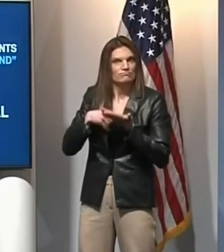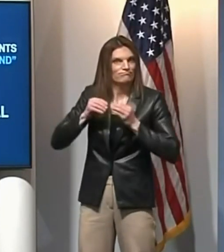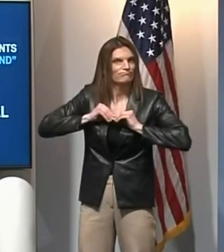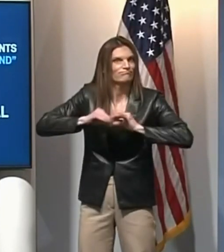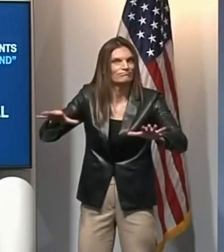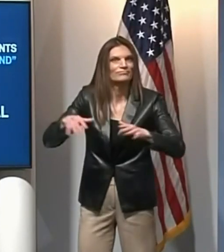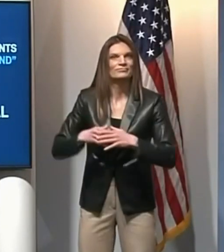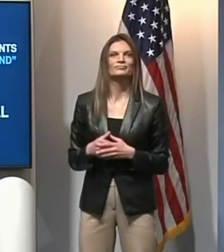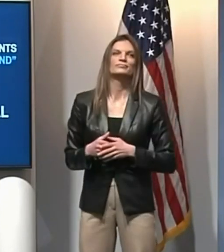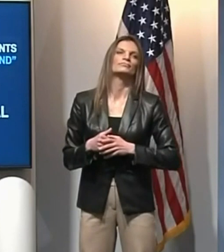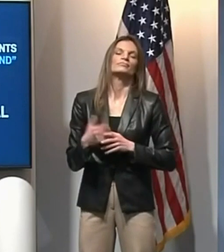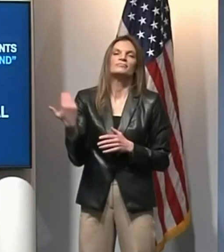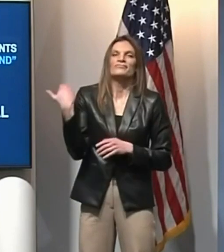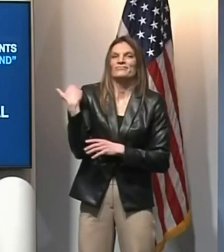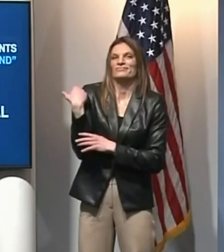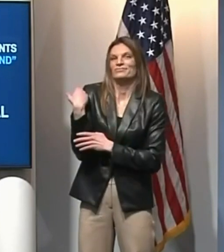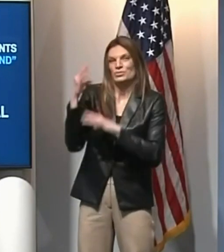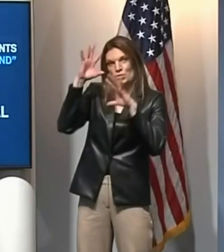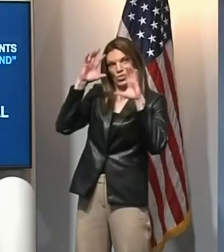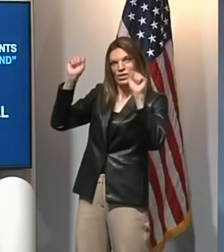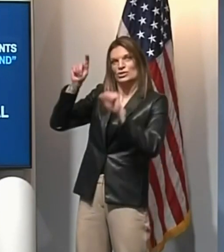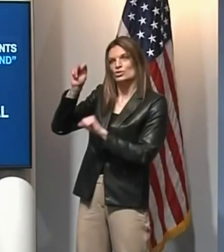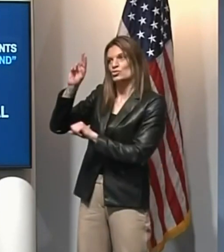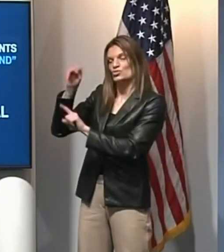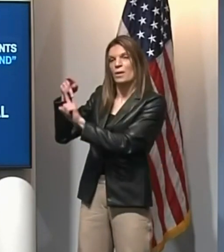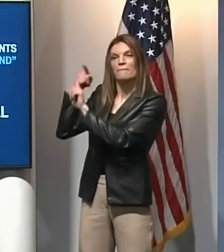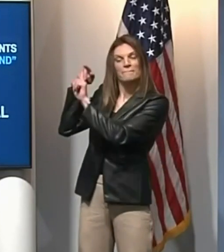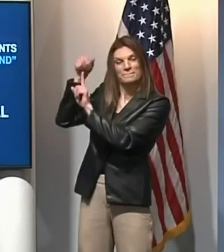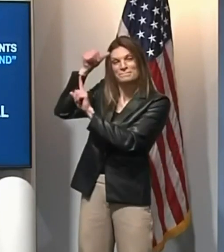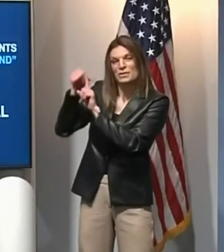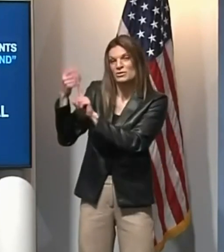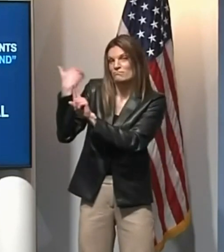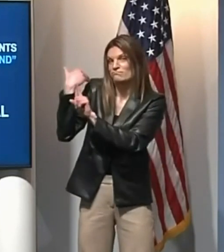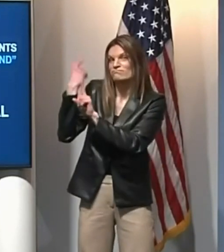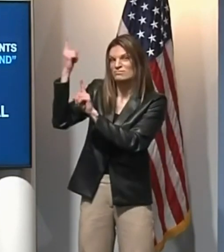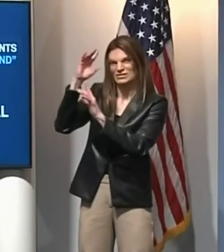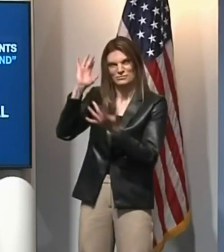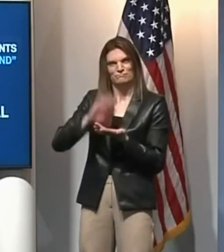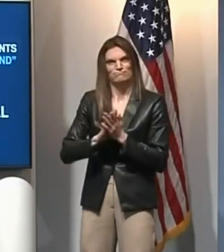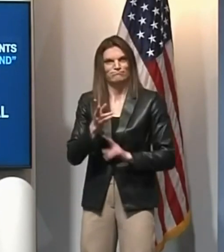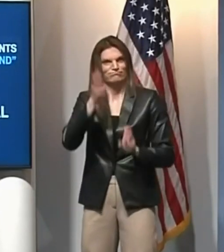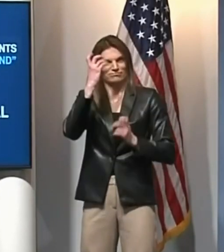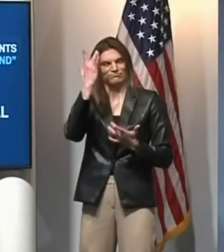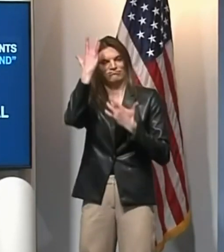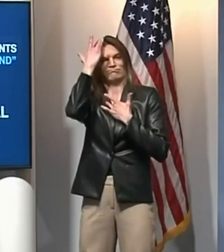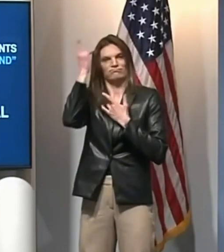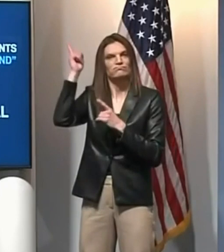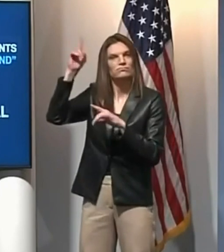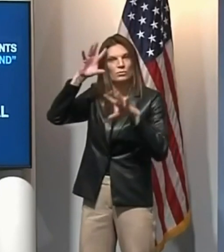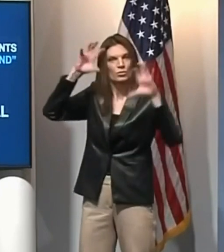THIS PAST YEAR. IT WAS ADMINISTERED TO FORMER PRESIDENT TRUMP AND FACE HE